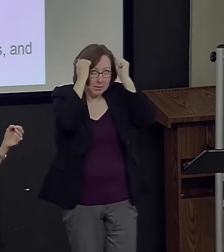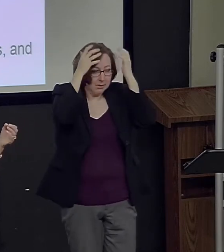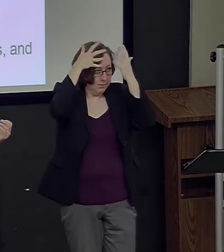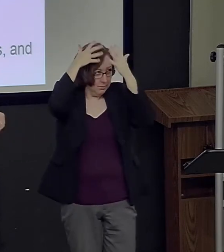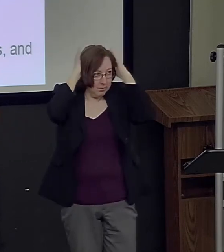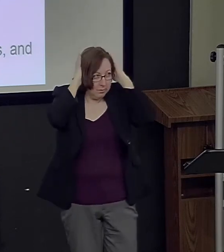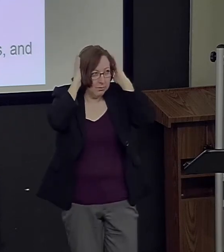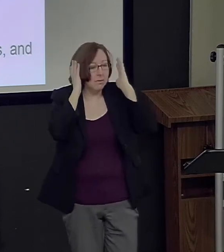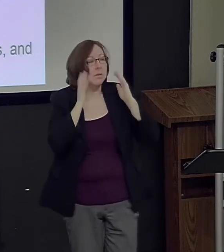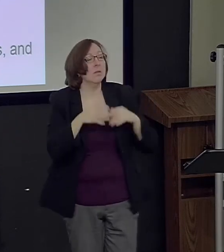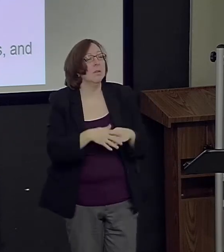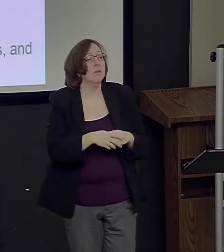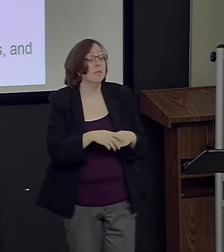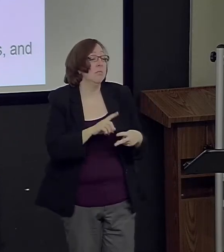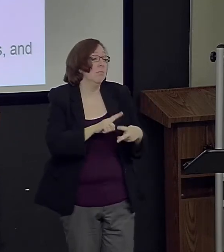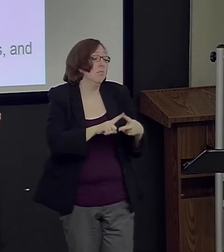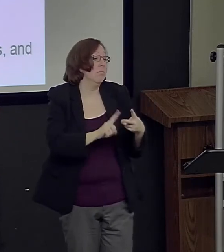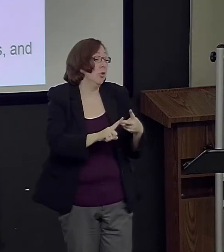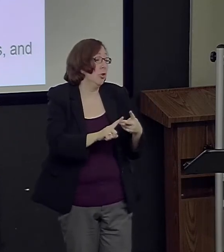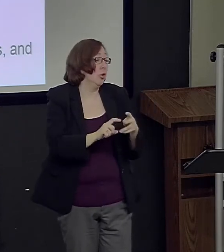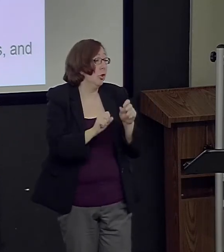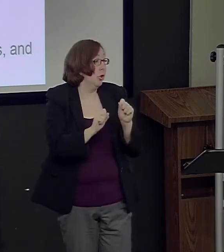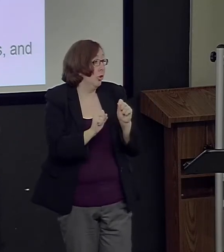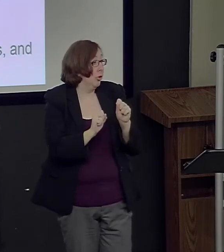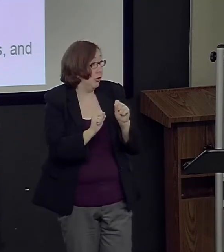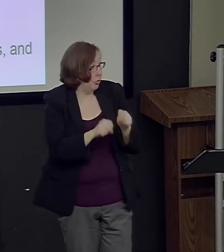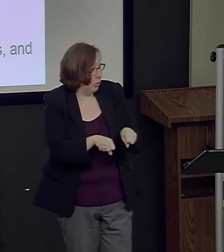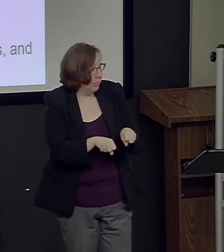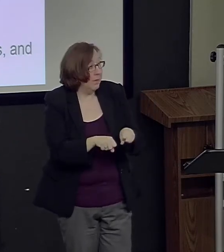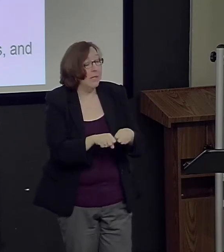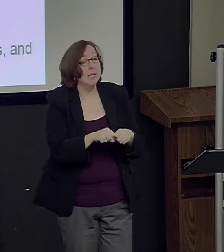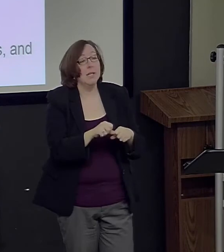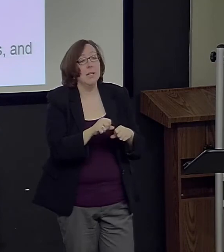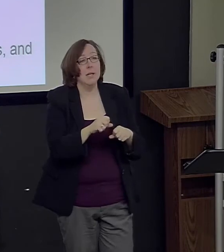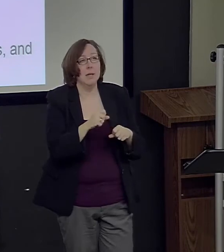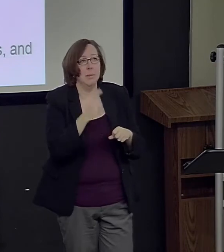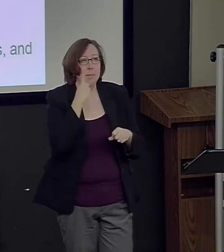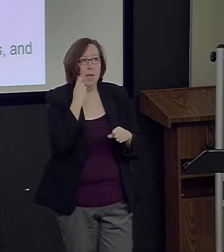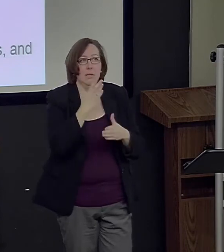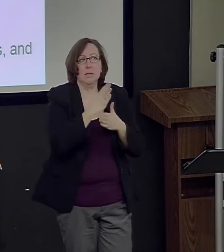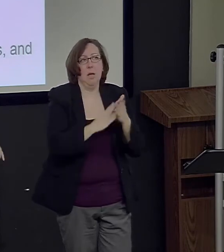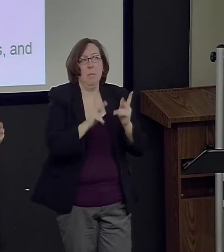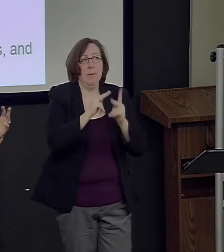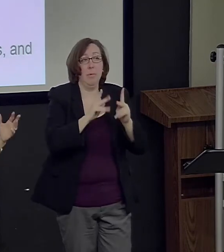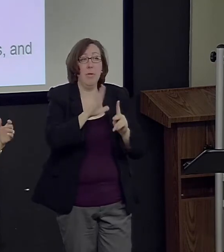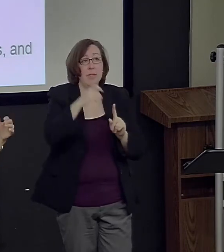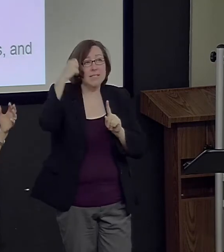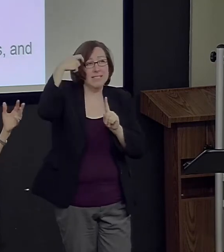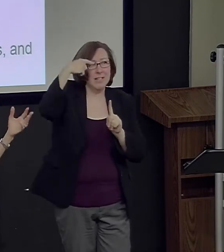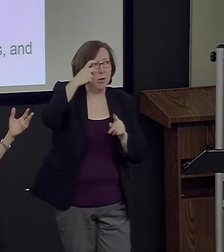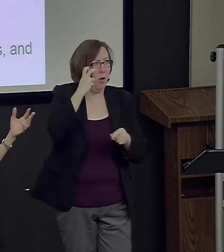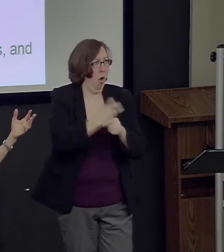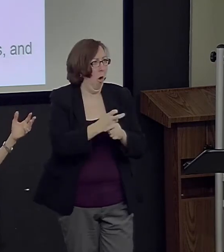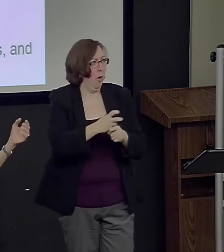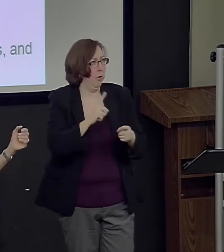the difficulties of some people getting the signal through the skull, so some people have a much better signal than others.